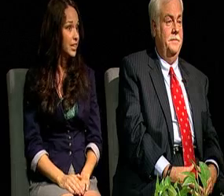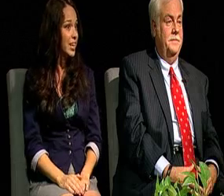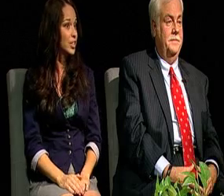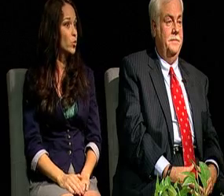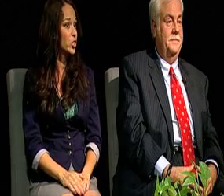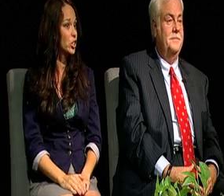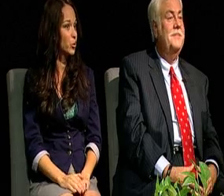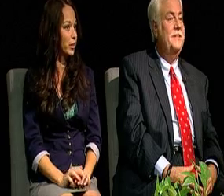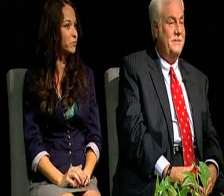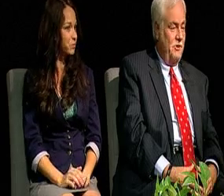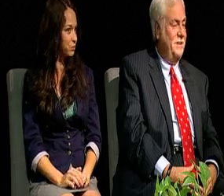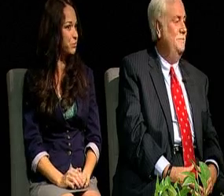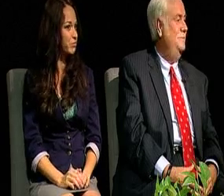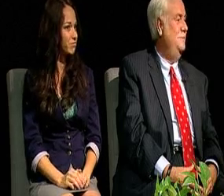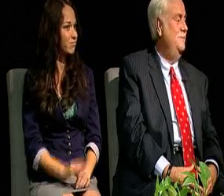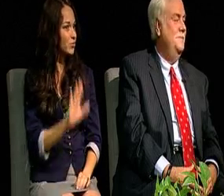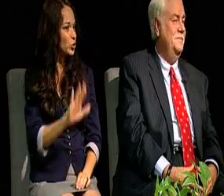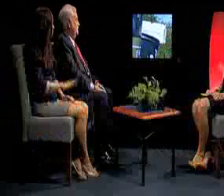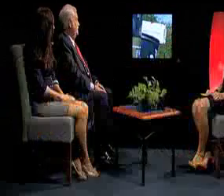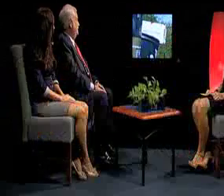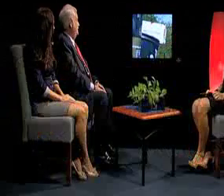Yeah, let's watch it a little bit. Great!